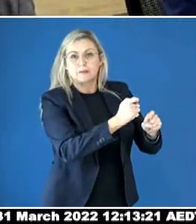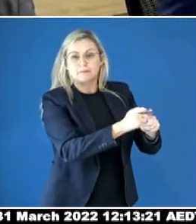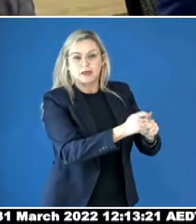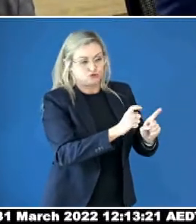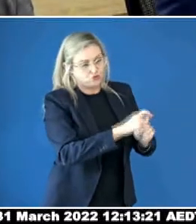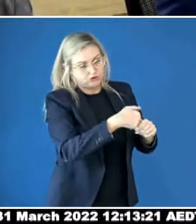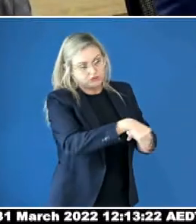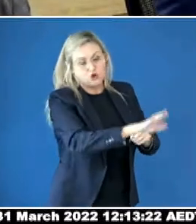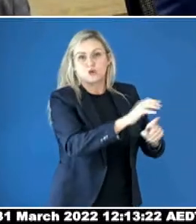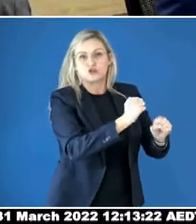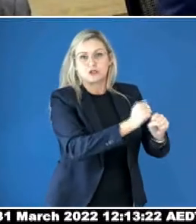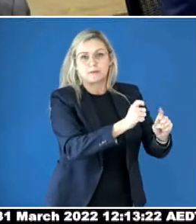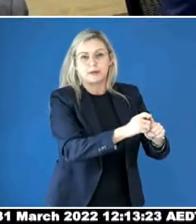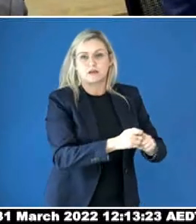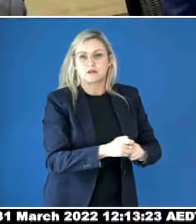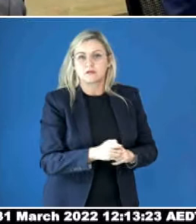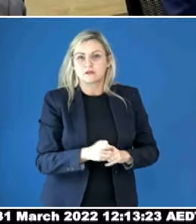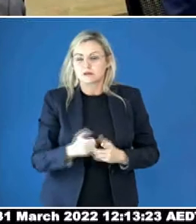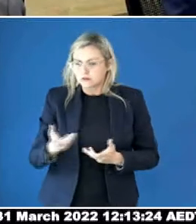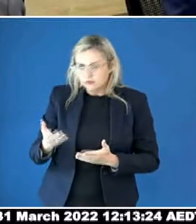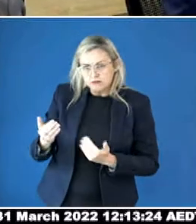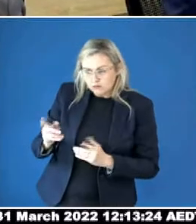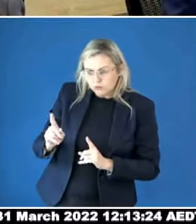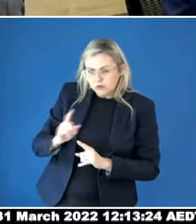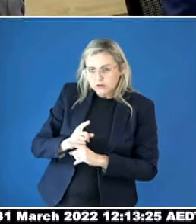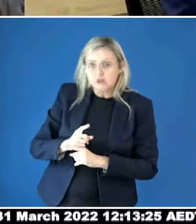It appears that way, yeah. MS FRASER: Sorry, I cut you off there. Sorry, yeah, no, it does, yes.